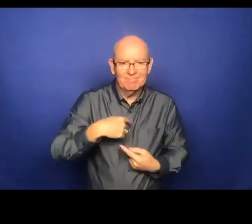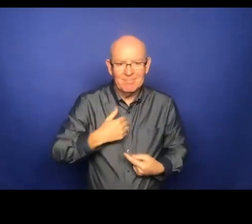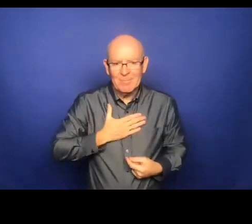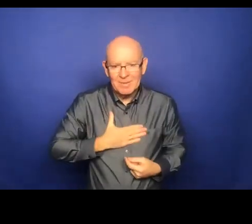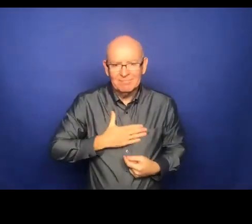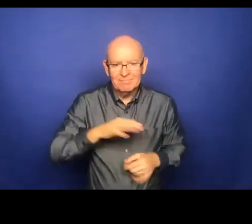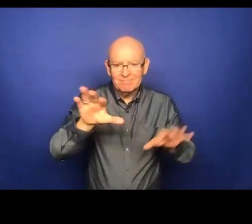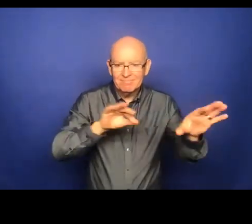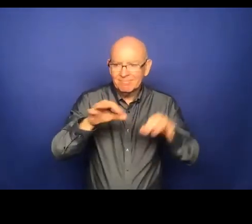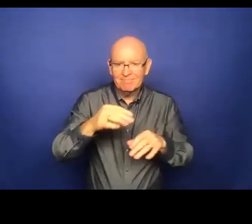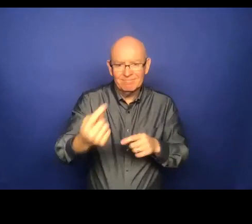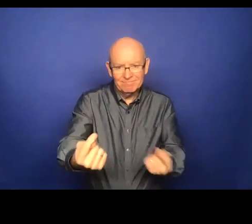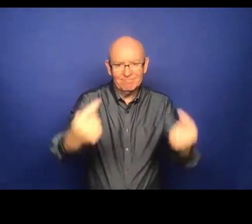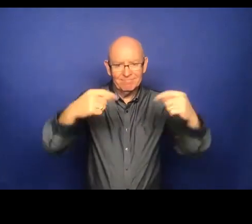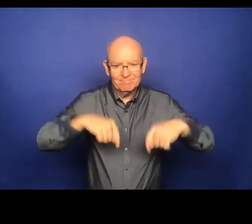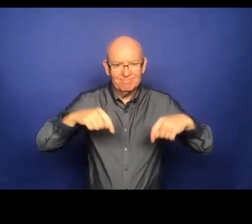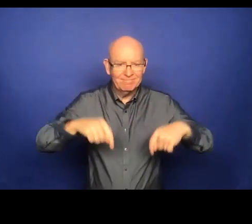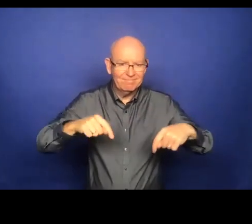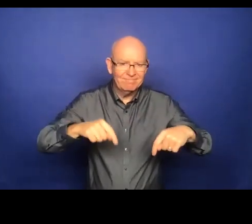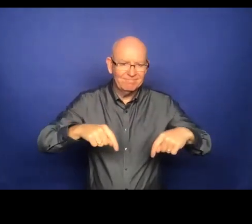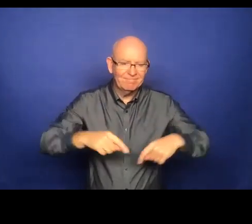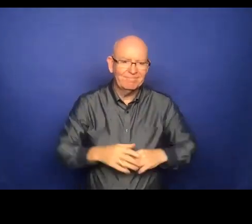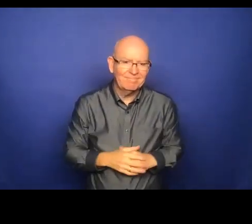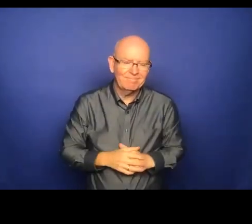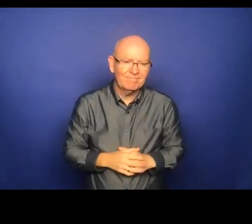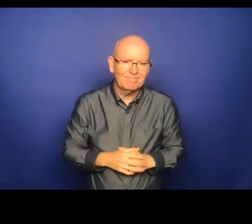event, we also want to invite you to come to us